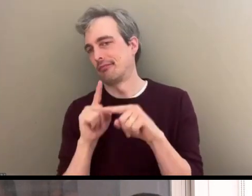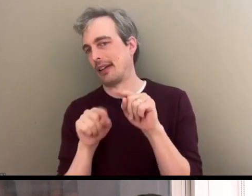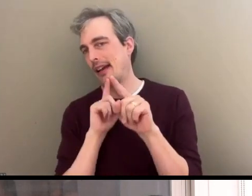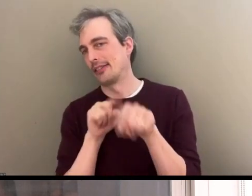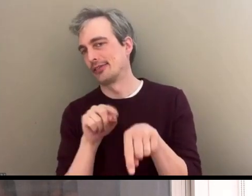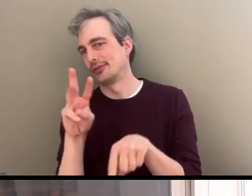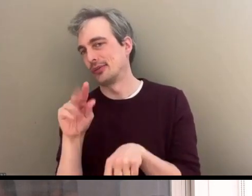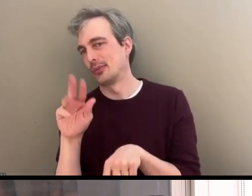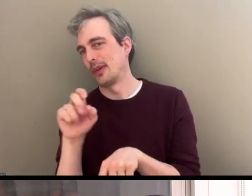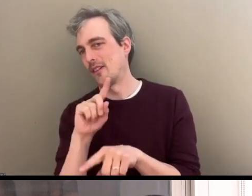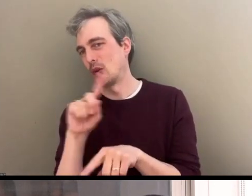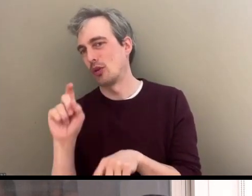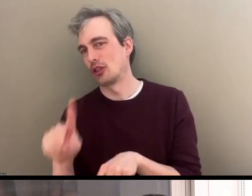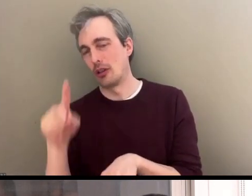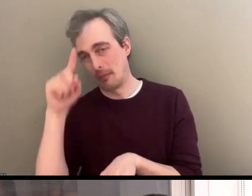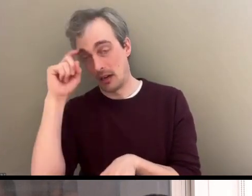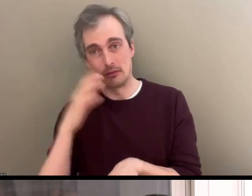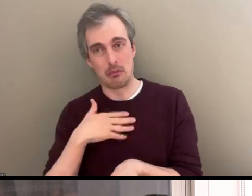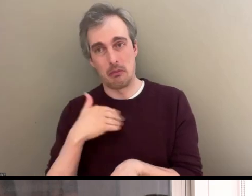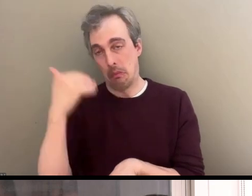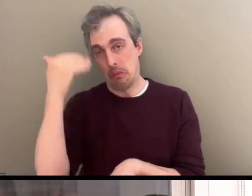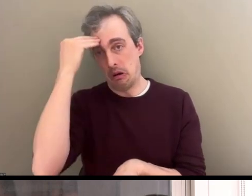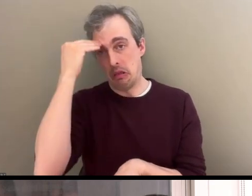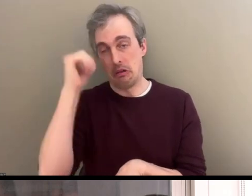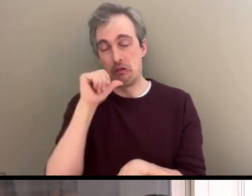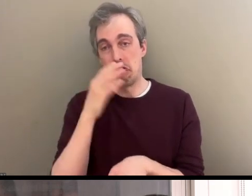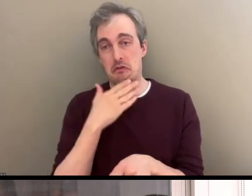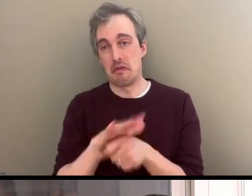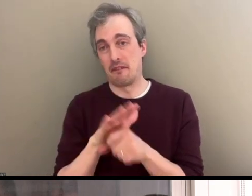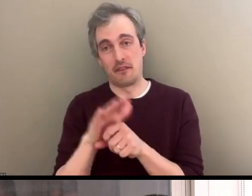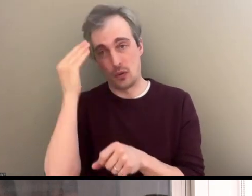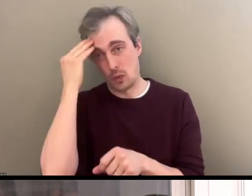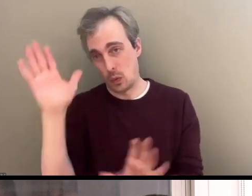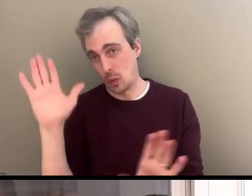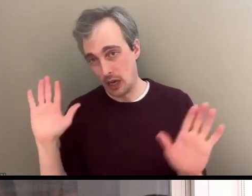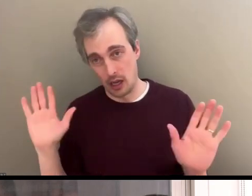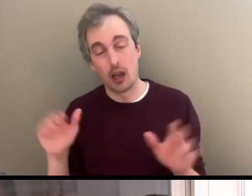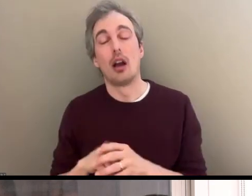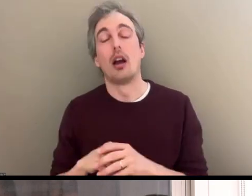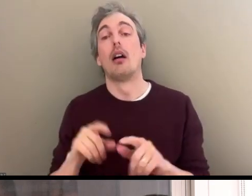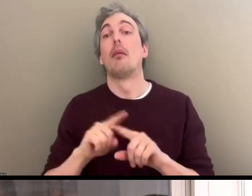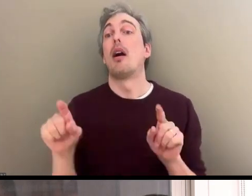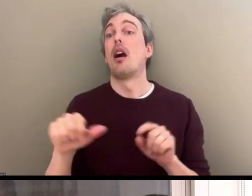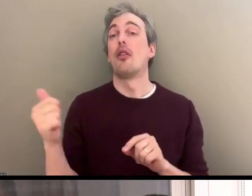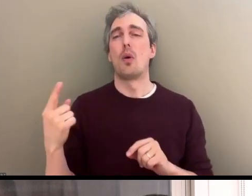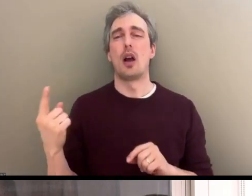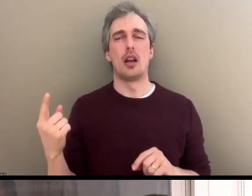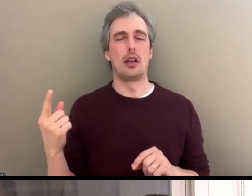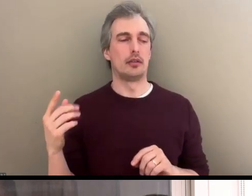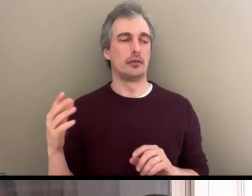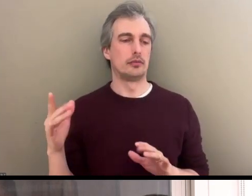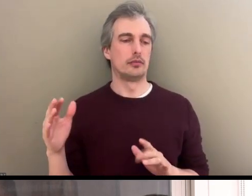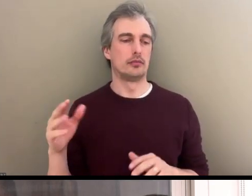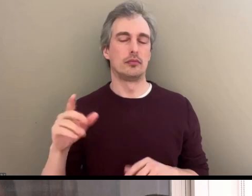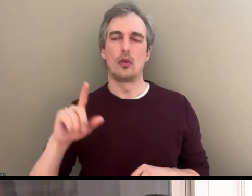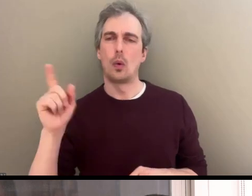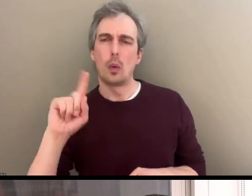just because of my knowledge base. The other one was the... Where and when would you start incorporating screen reader